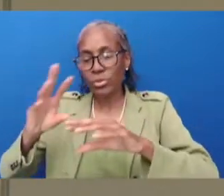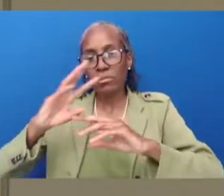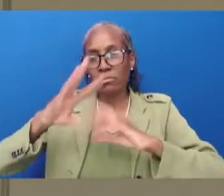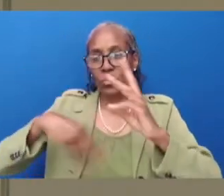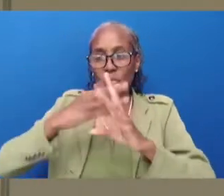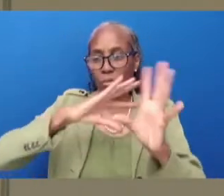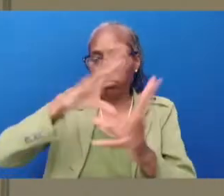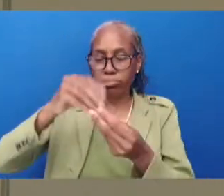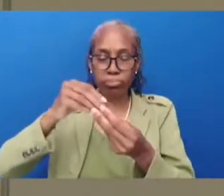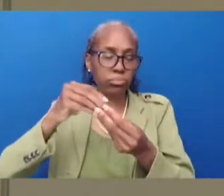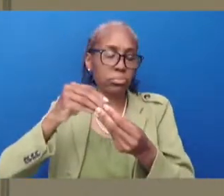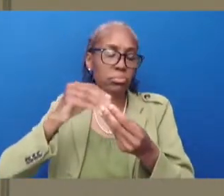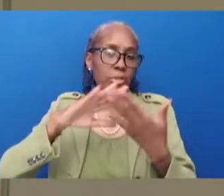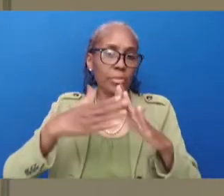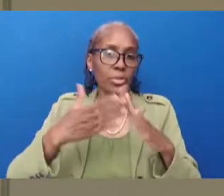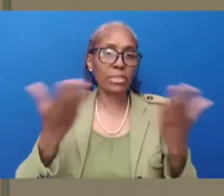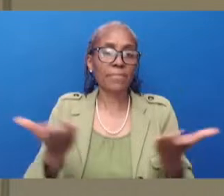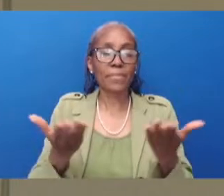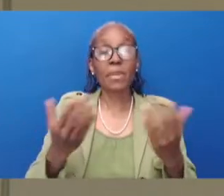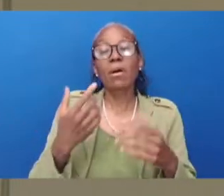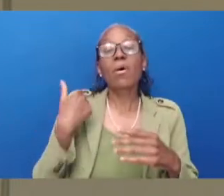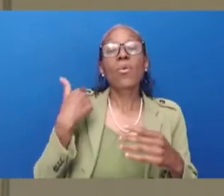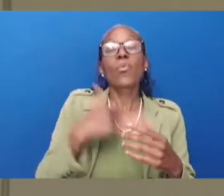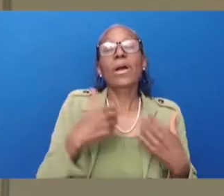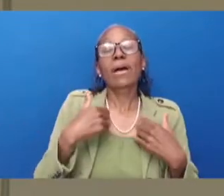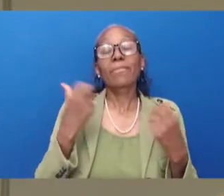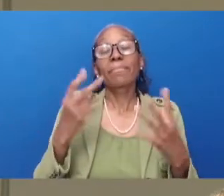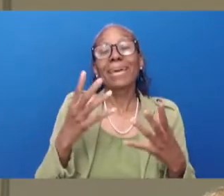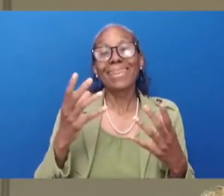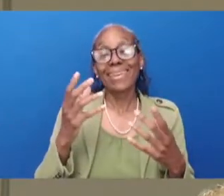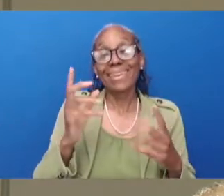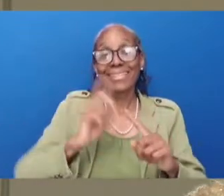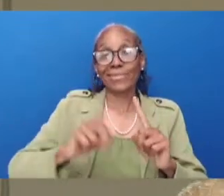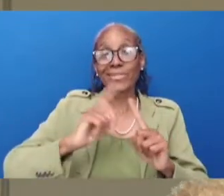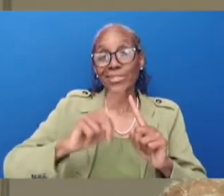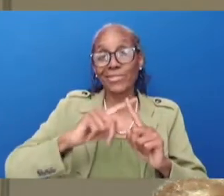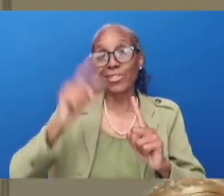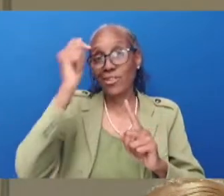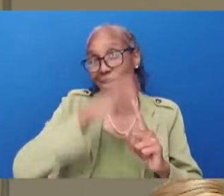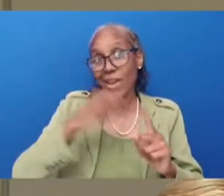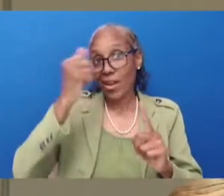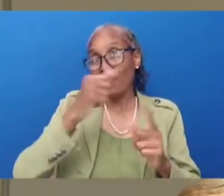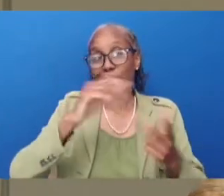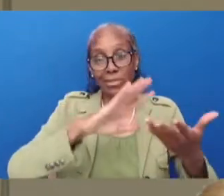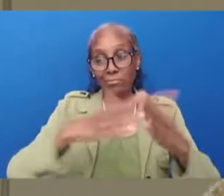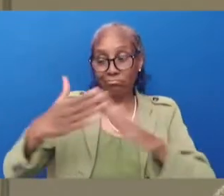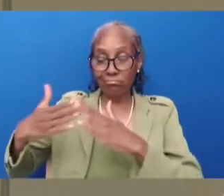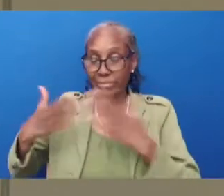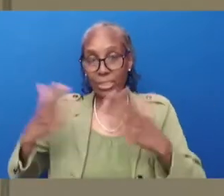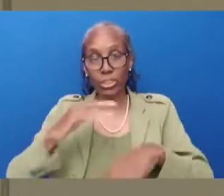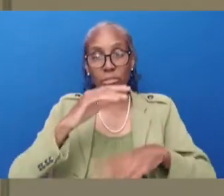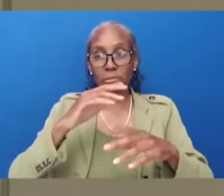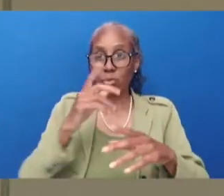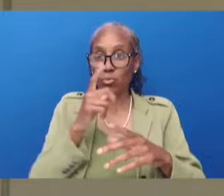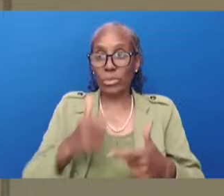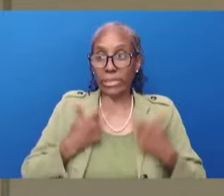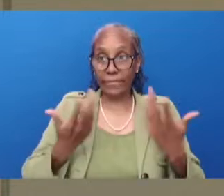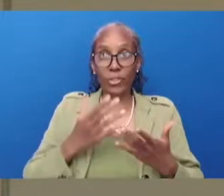AND THIS PROCLAMATION IS